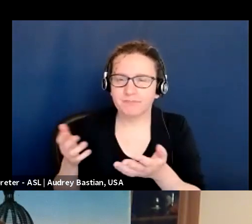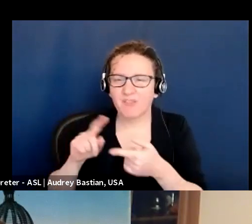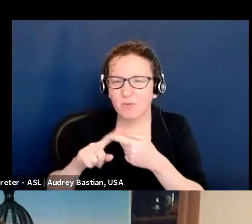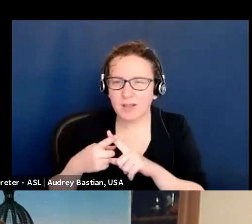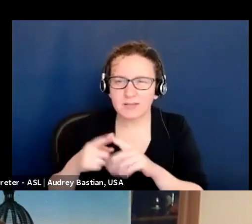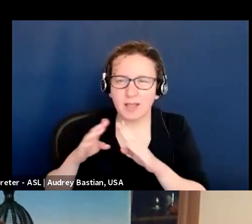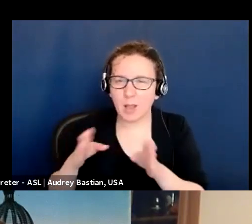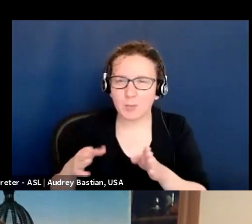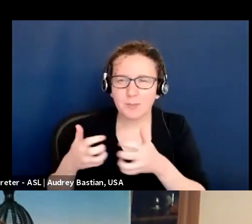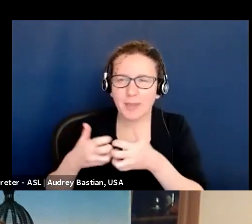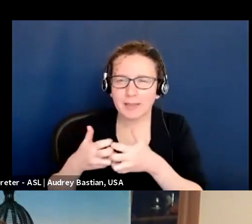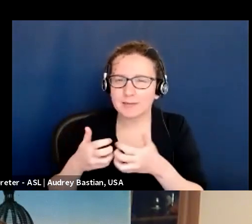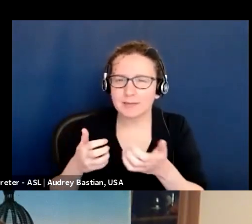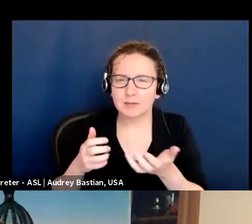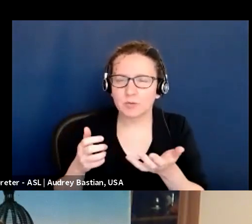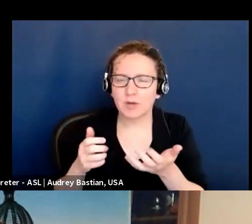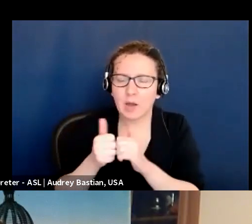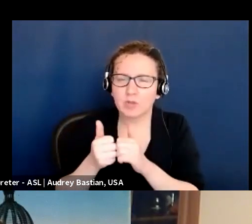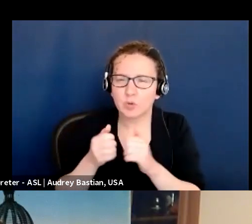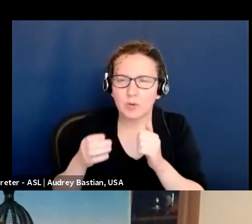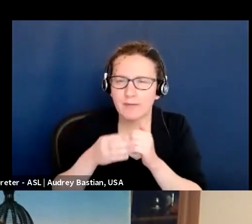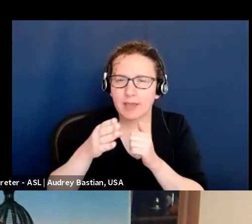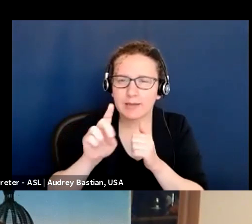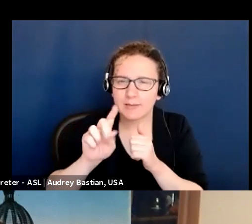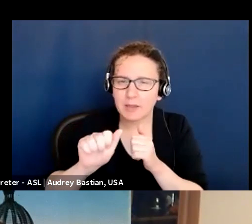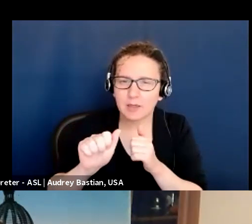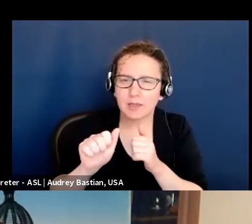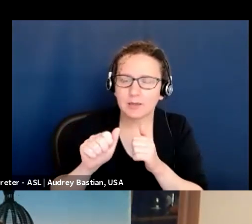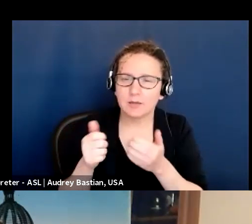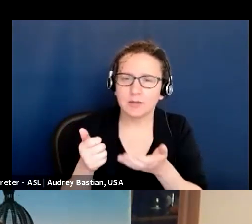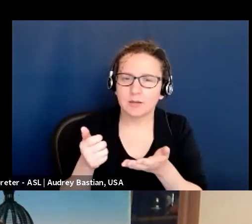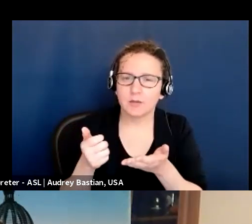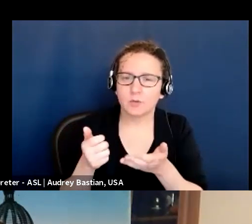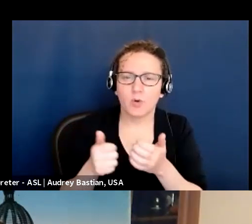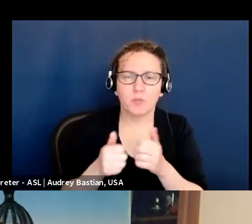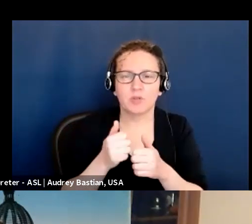mates or kind of how did you navigate that? Or did you mostly just prefer to keep it